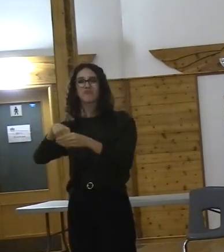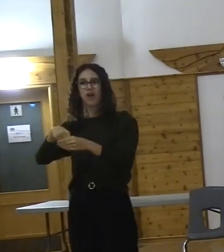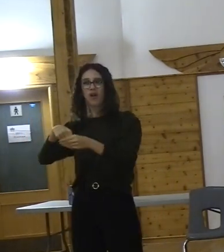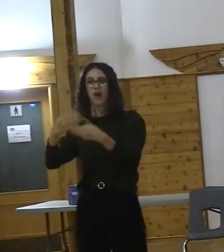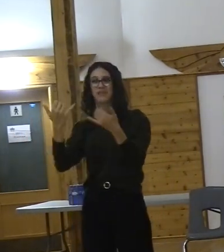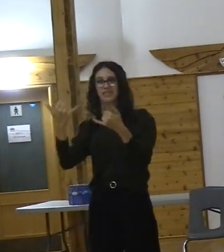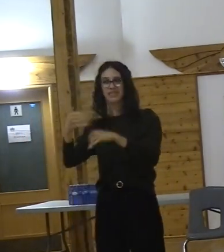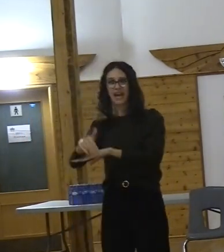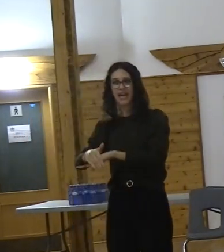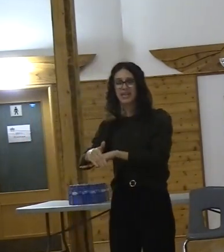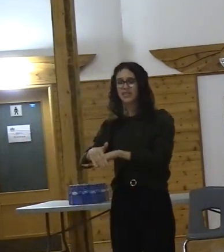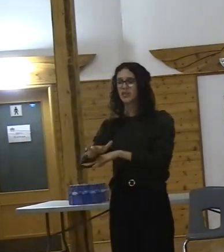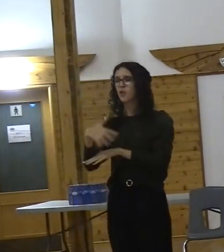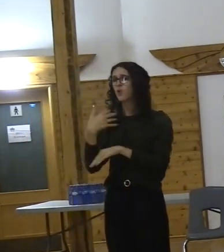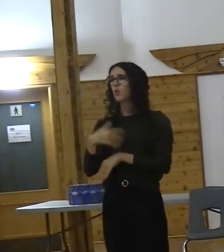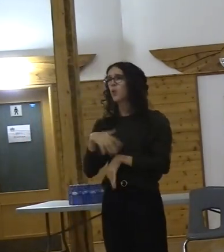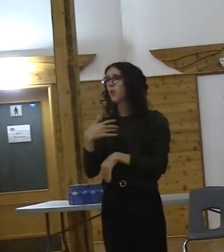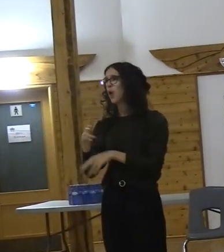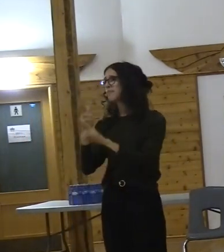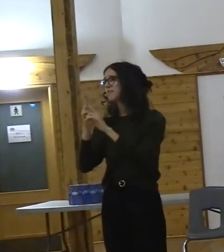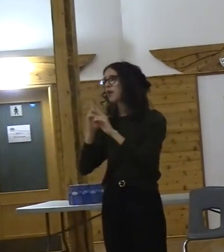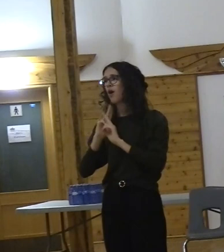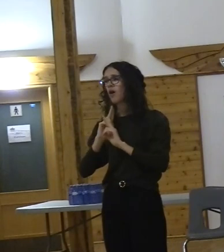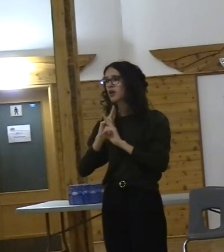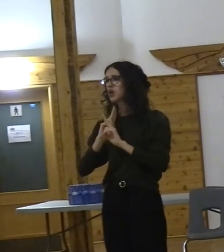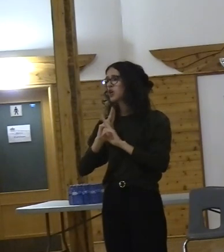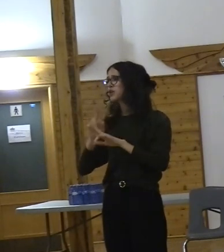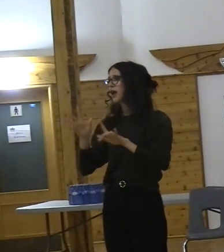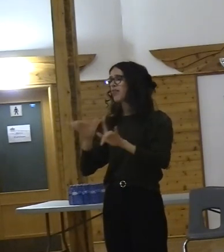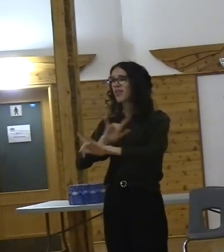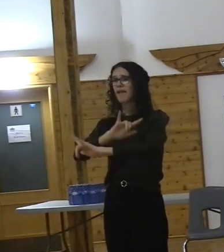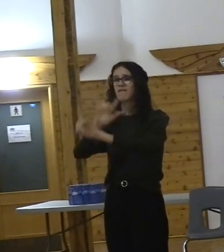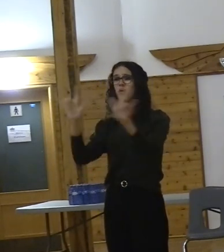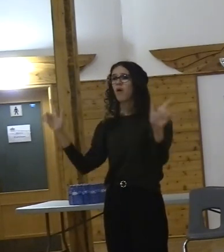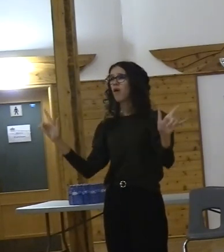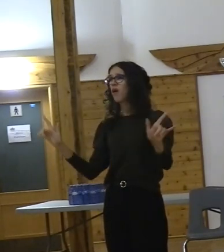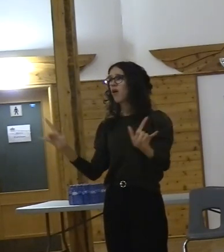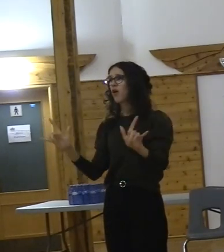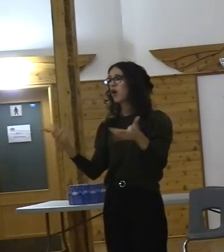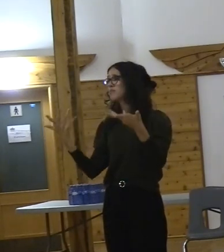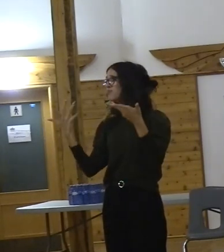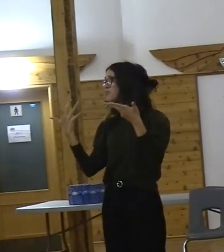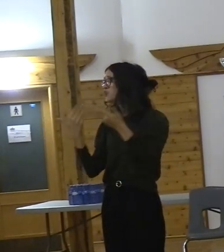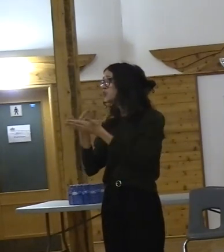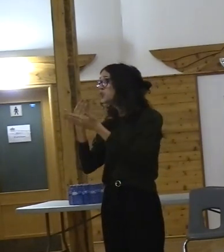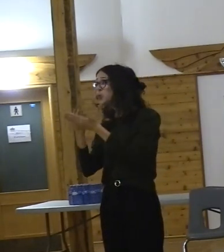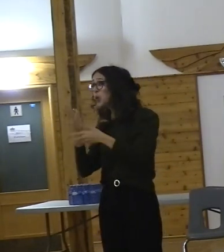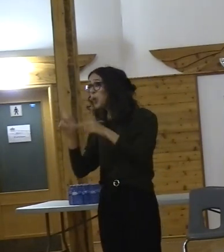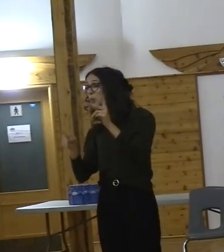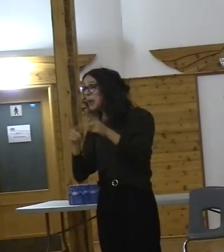it's been such a pleasure I love you all. All those I know in the room and those I don't